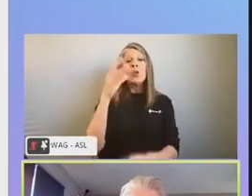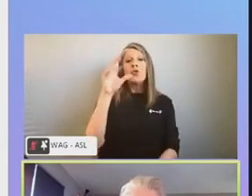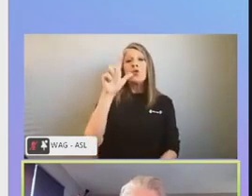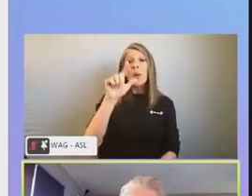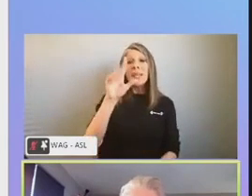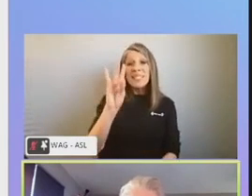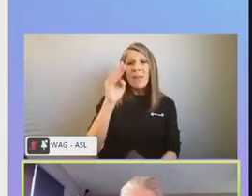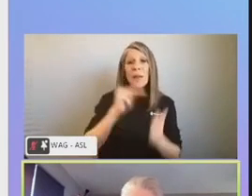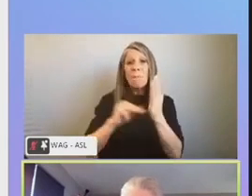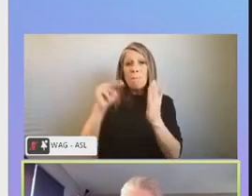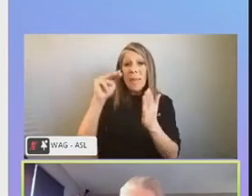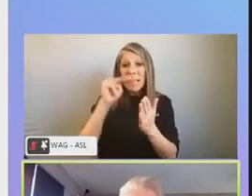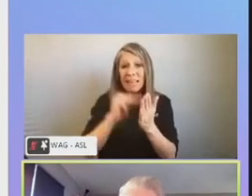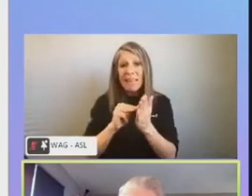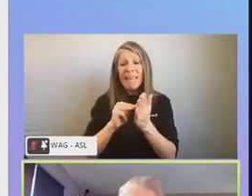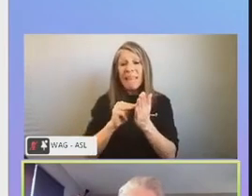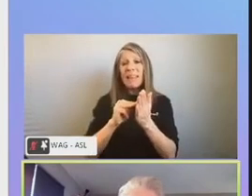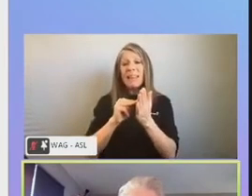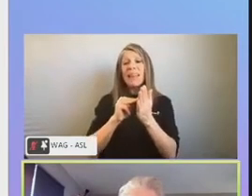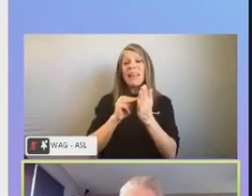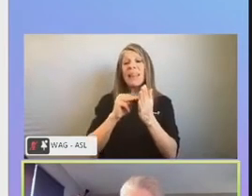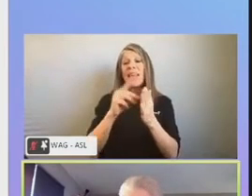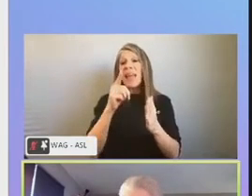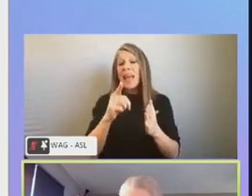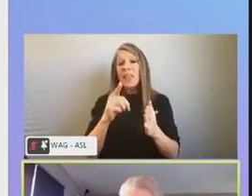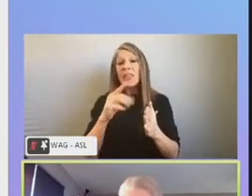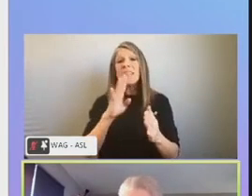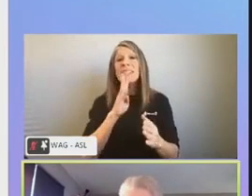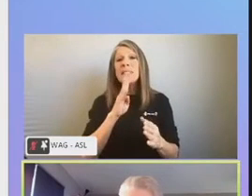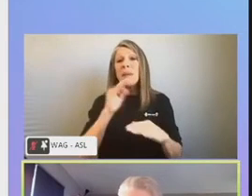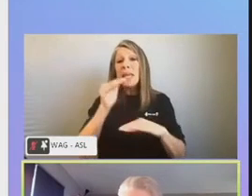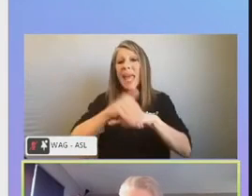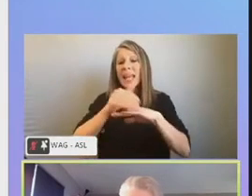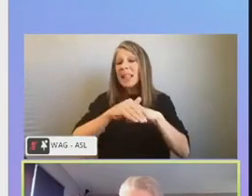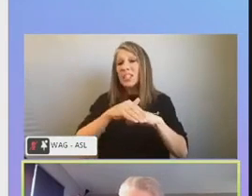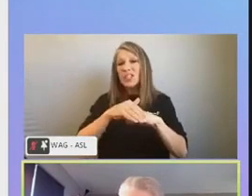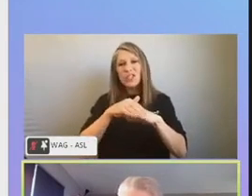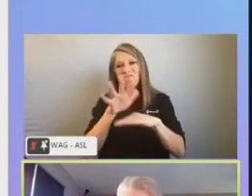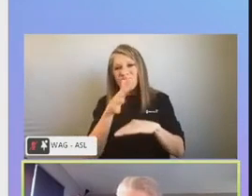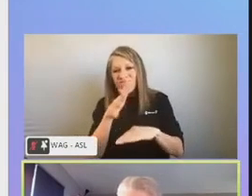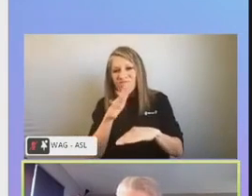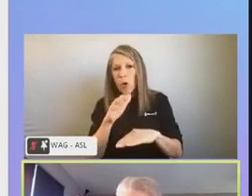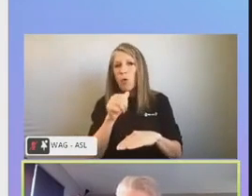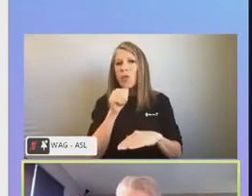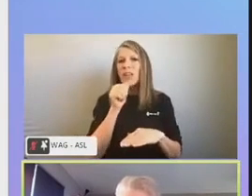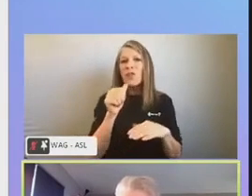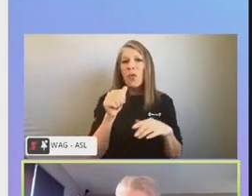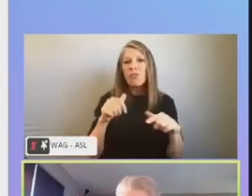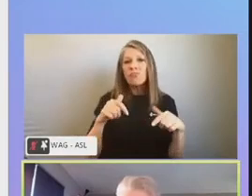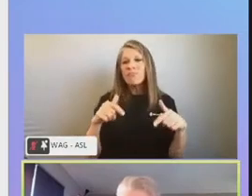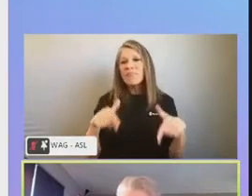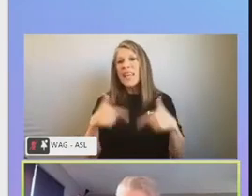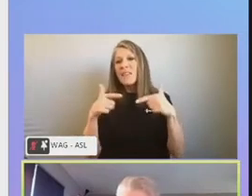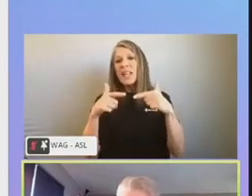their disability -- their ability to mark handle or a ballot. 27 million people eligible to vote